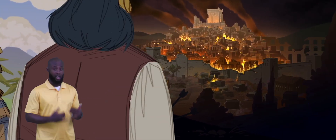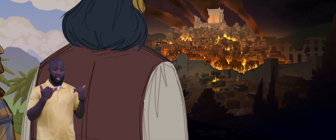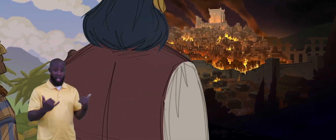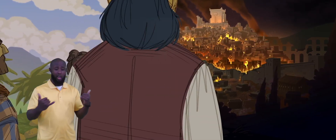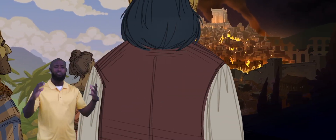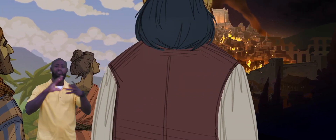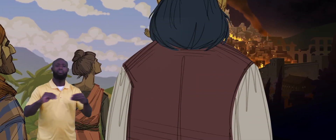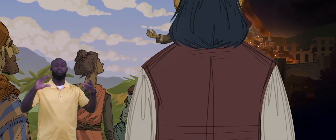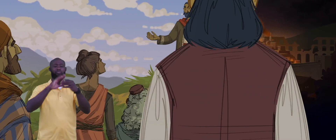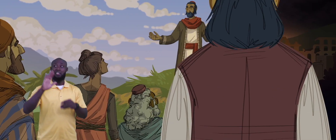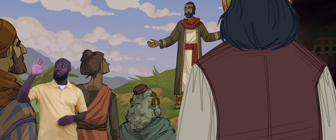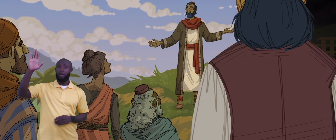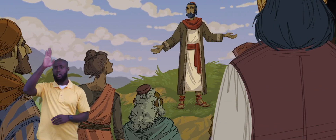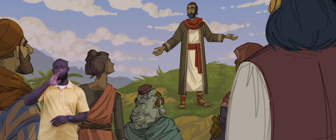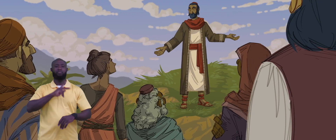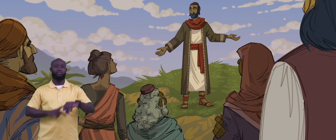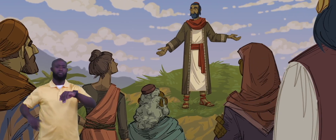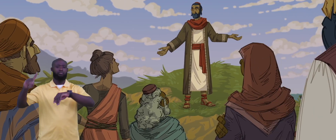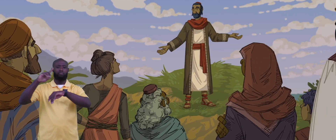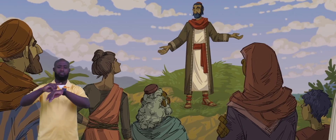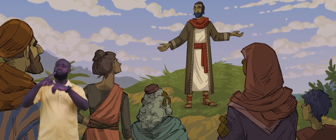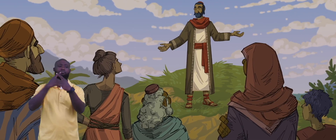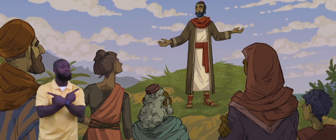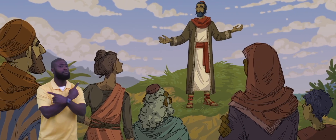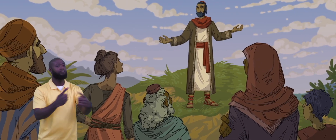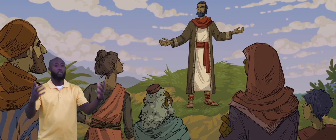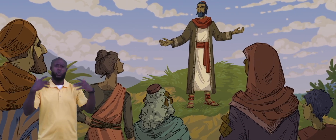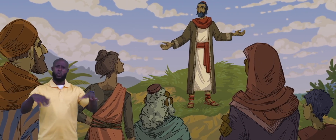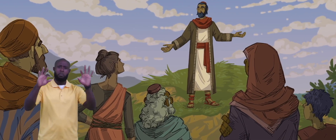Jon: Now if this message of God’s Kingdom is so important,